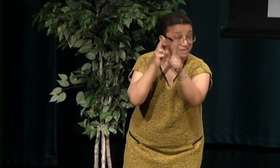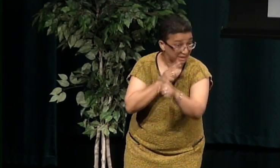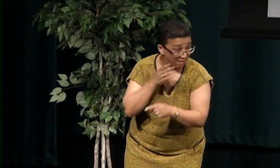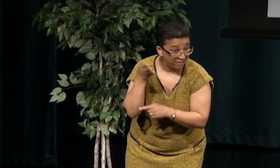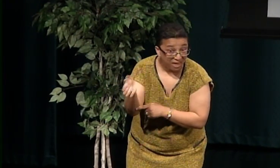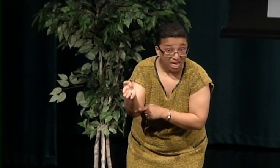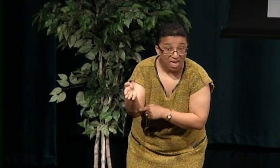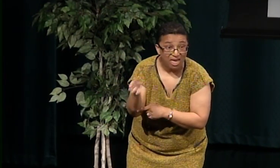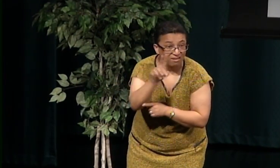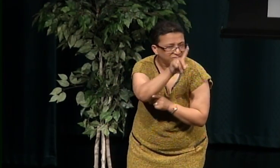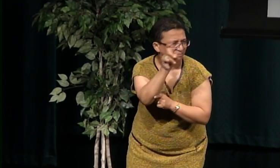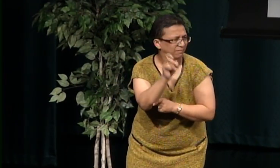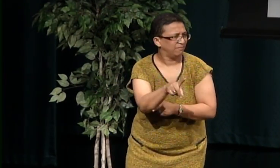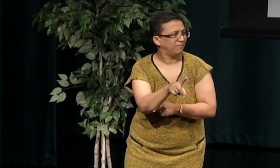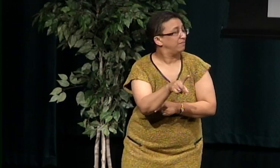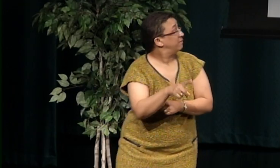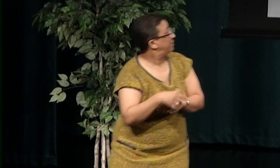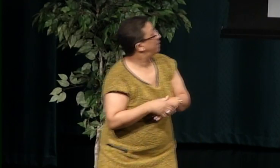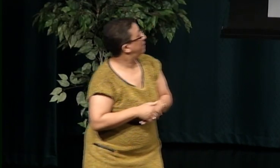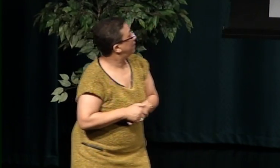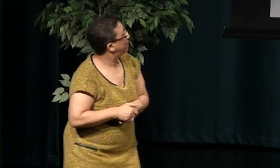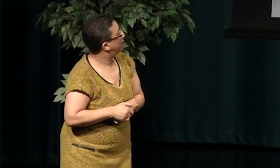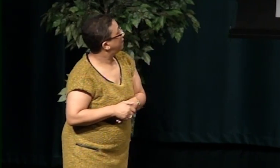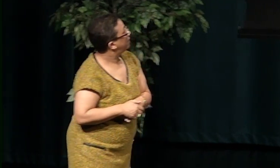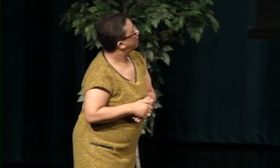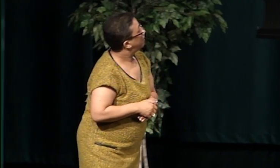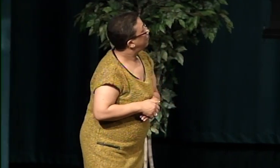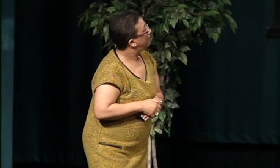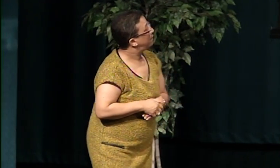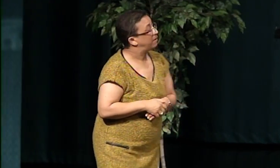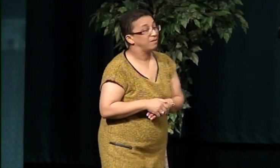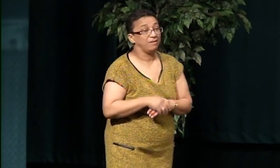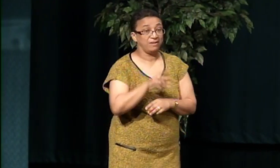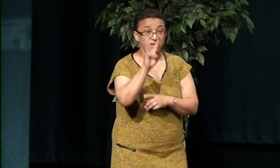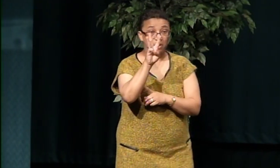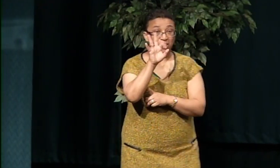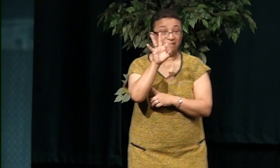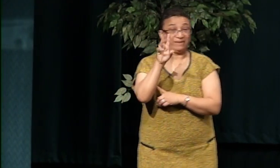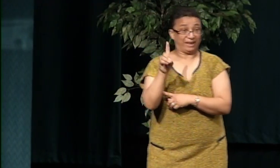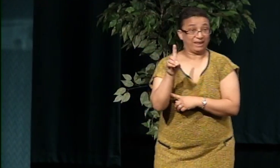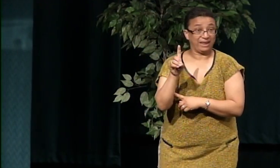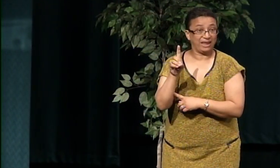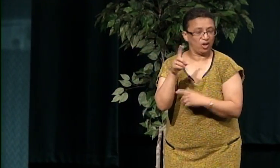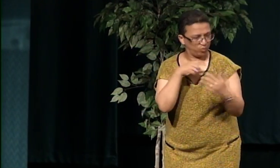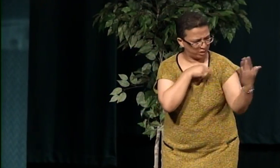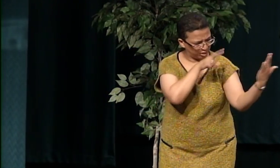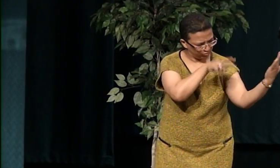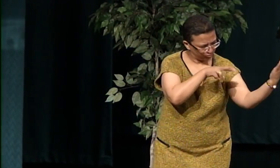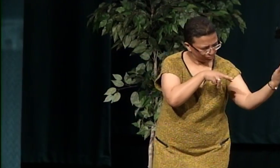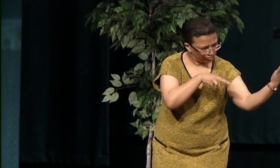Are deaf people mentioned in them?